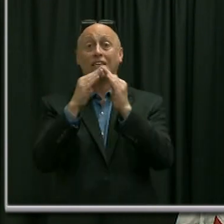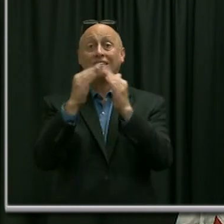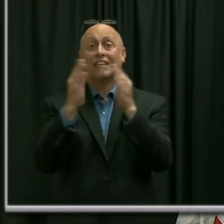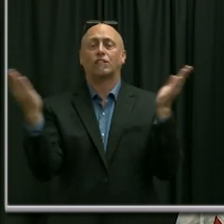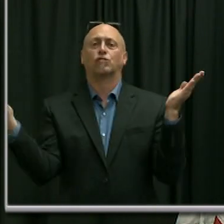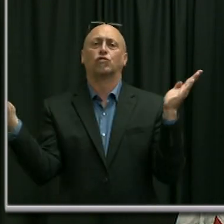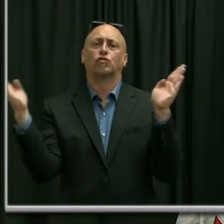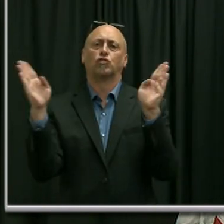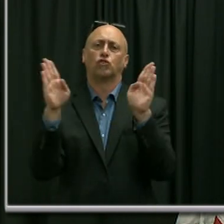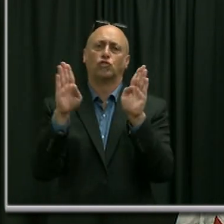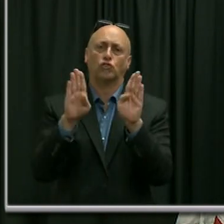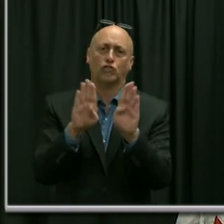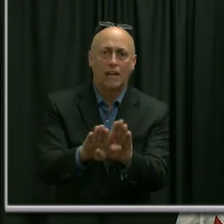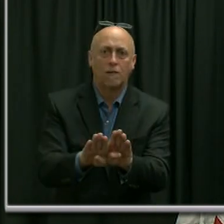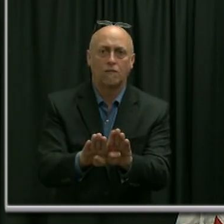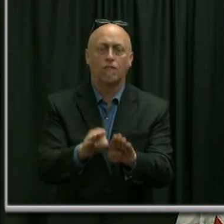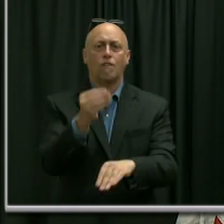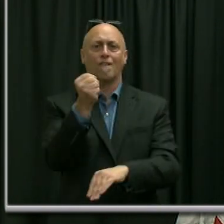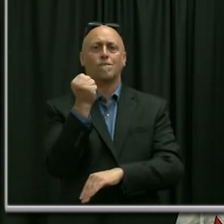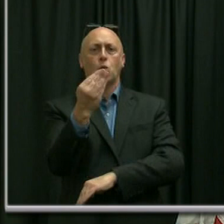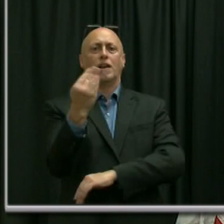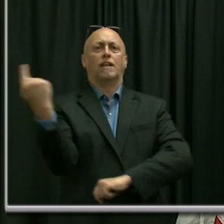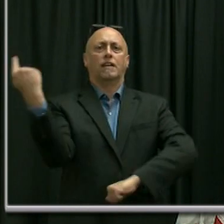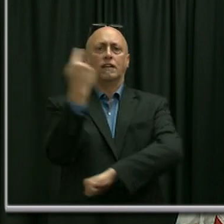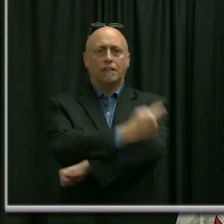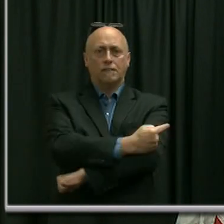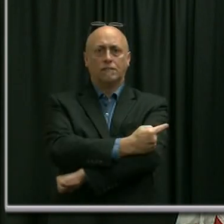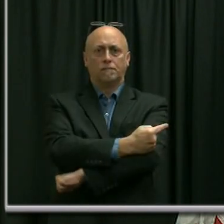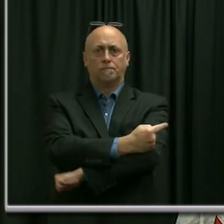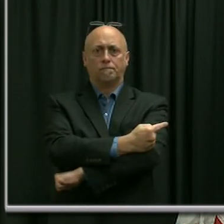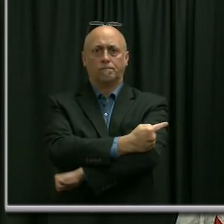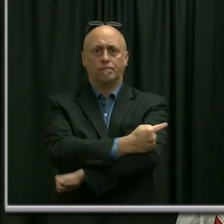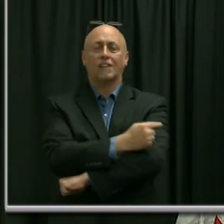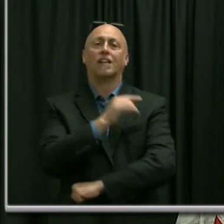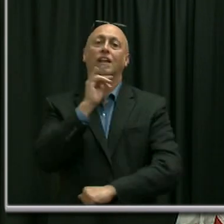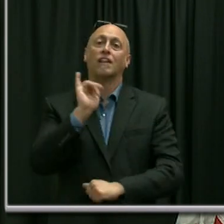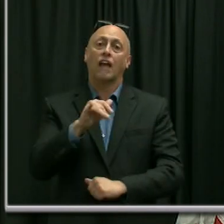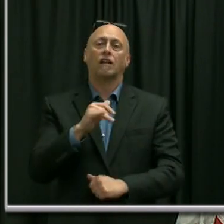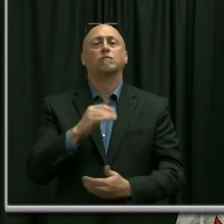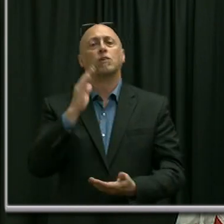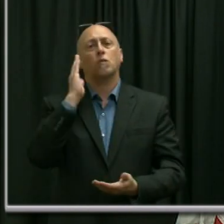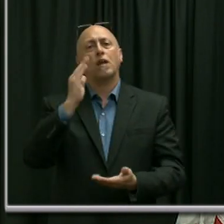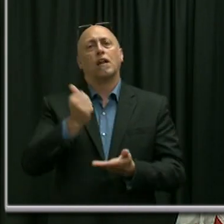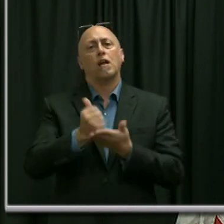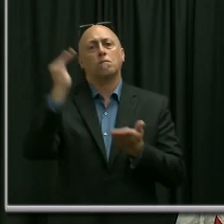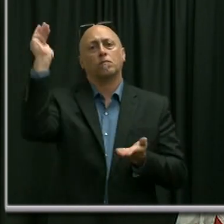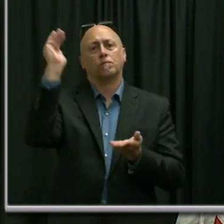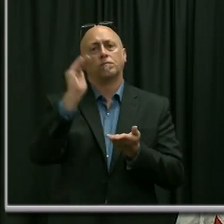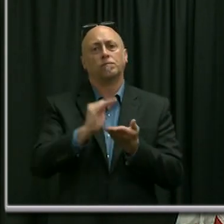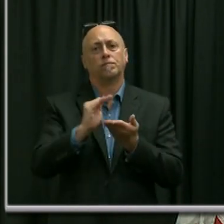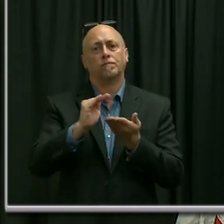DECISION TO SHUT DOWN THE CITY FOR FOURTEEN DAYS OR TO TAKE THE STEPS BECAUSE IT'S THE ONLY